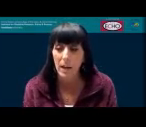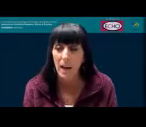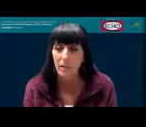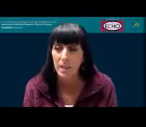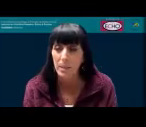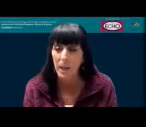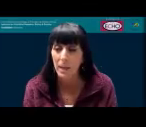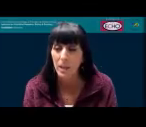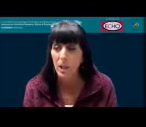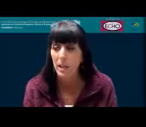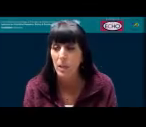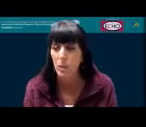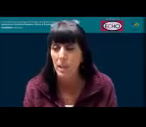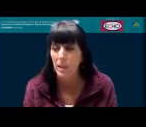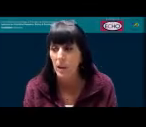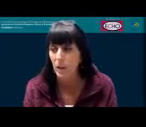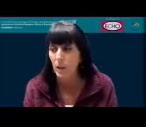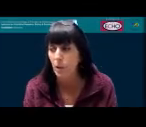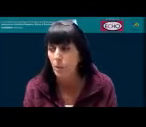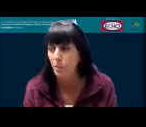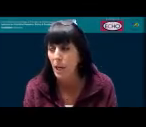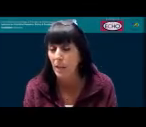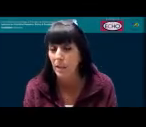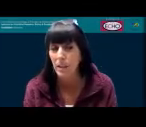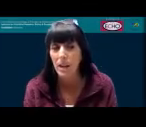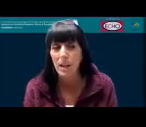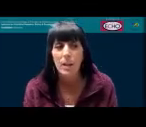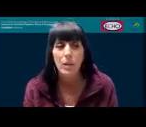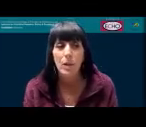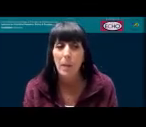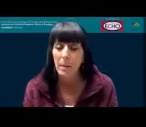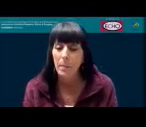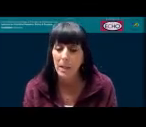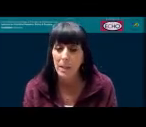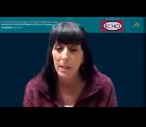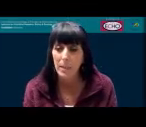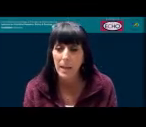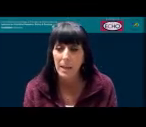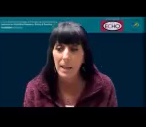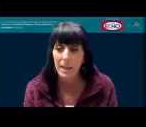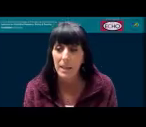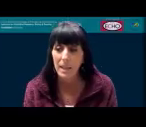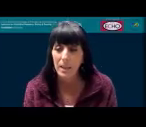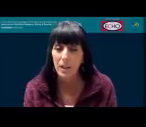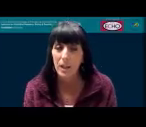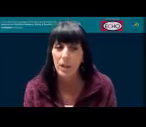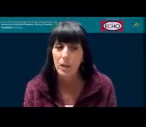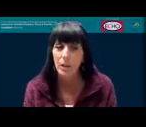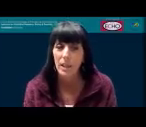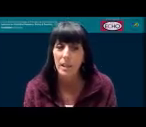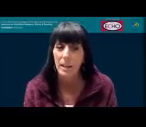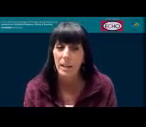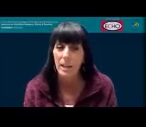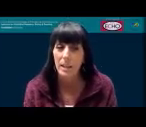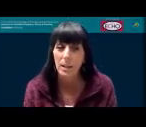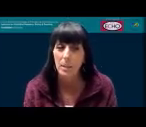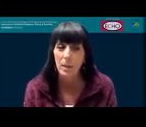canvas page as well as our YouTube channel. So by participating in the session you're consenting to be